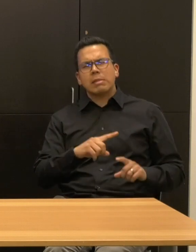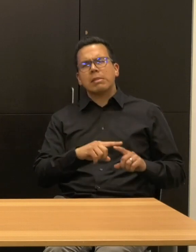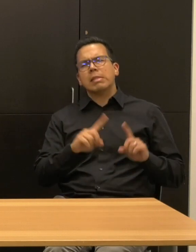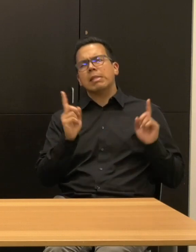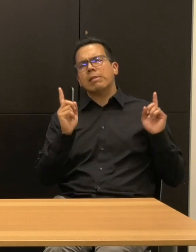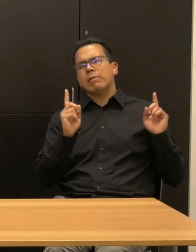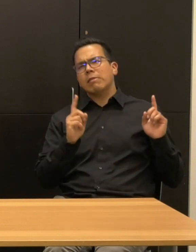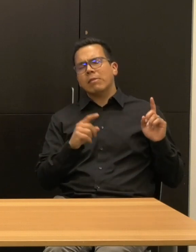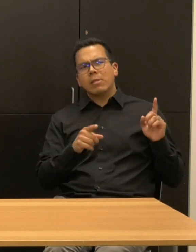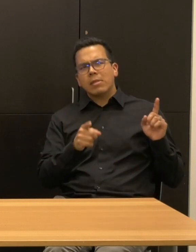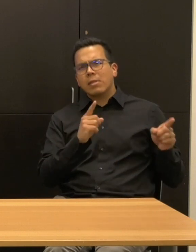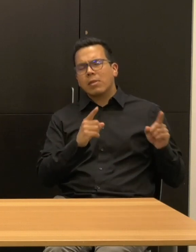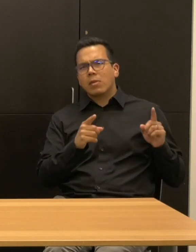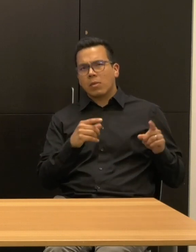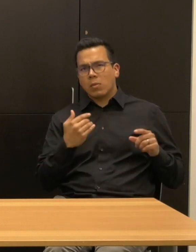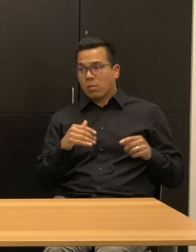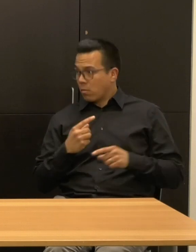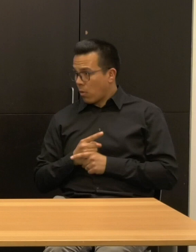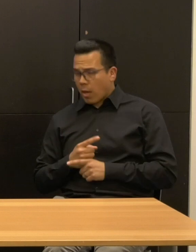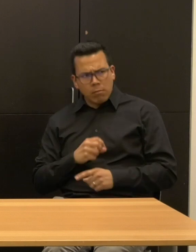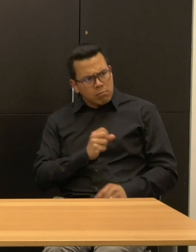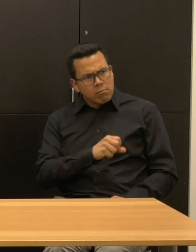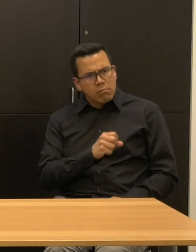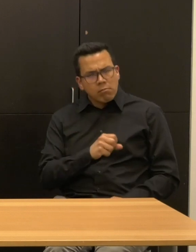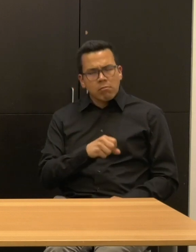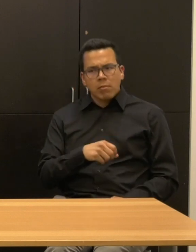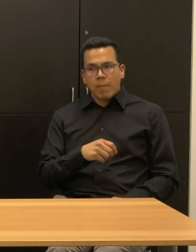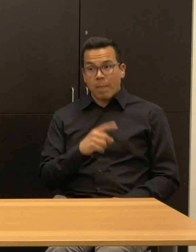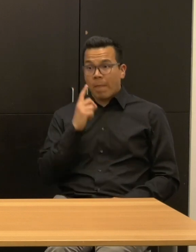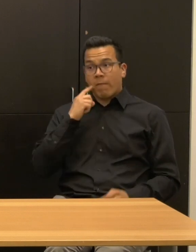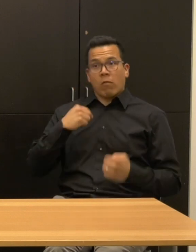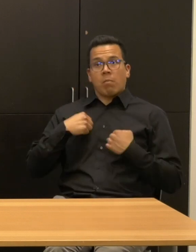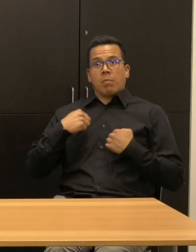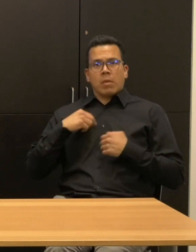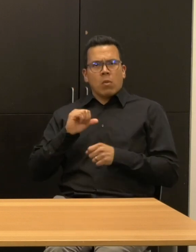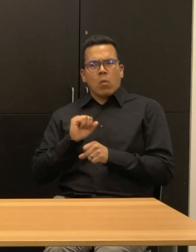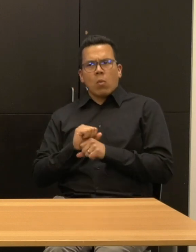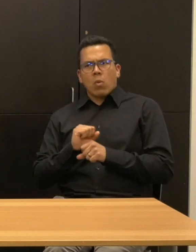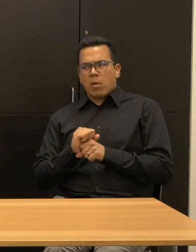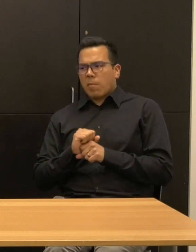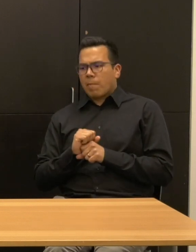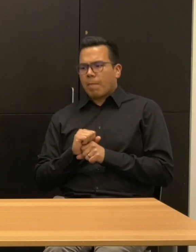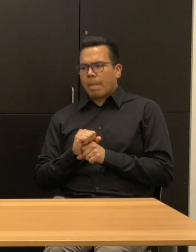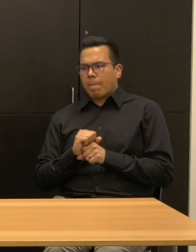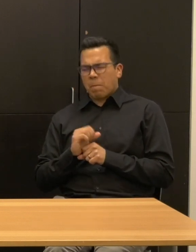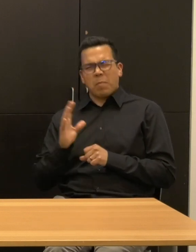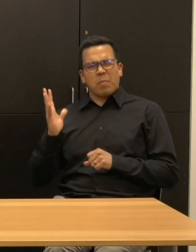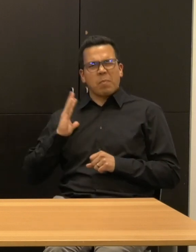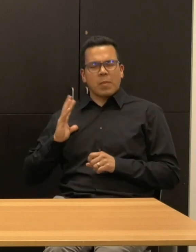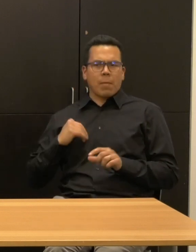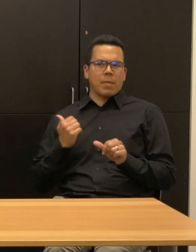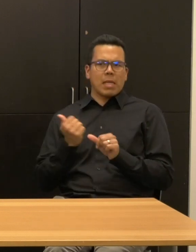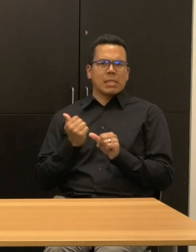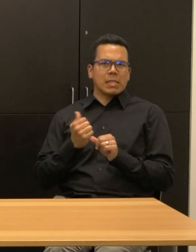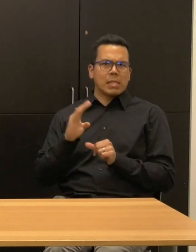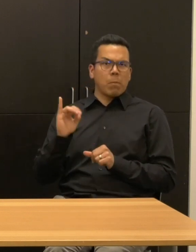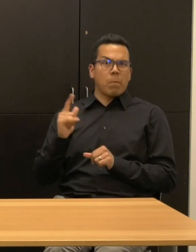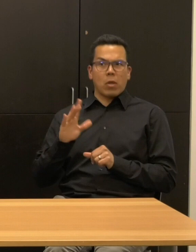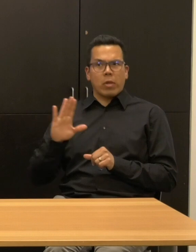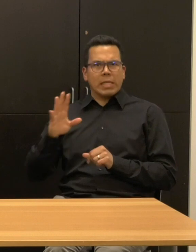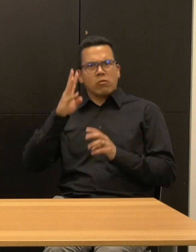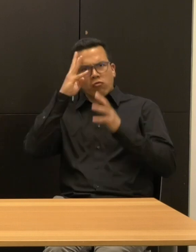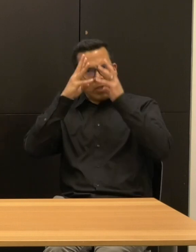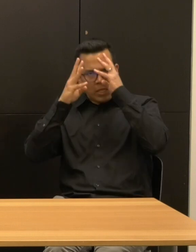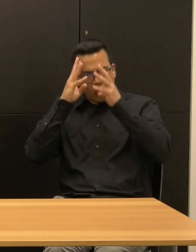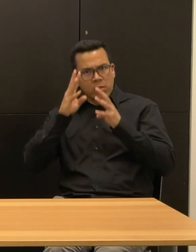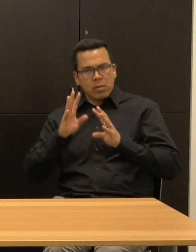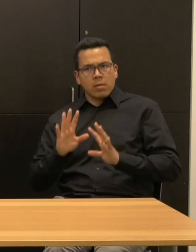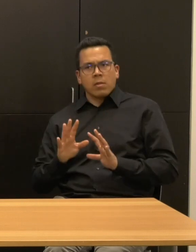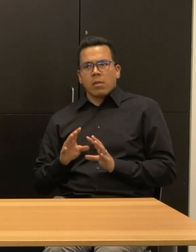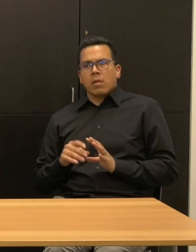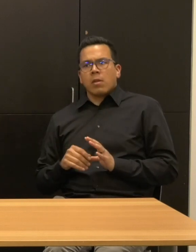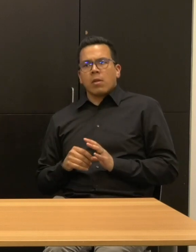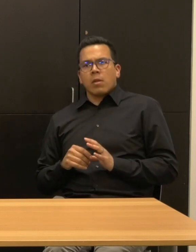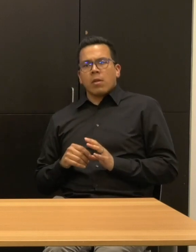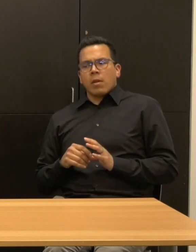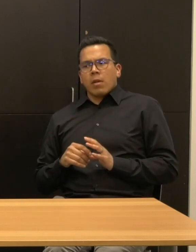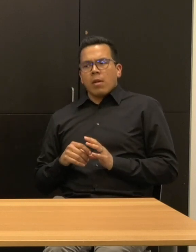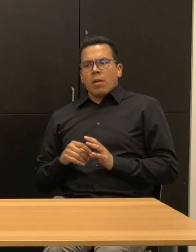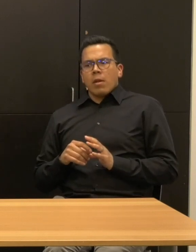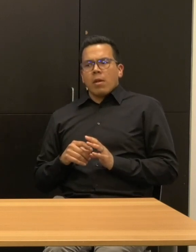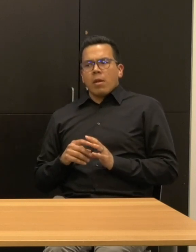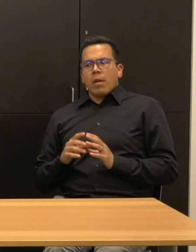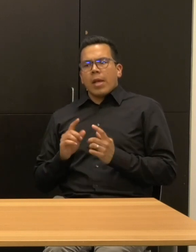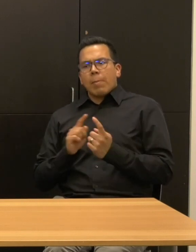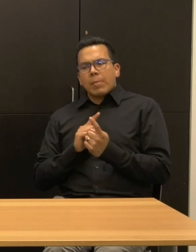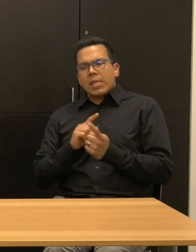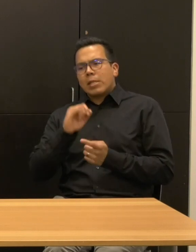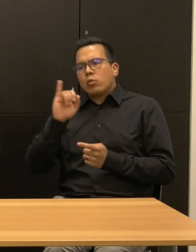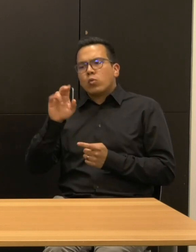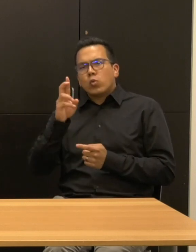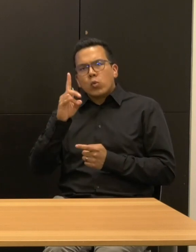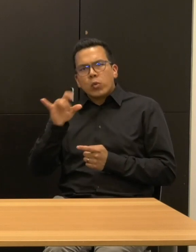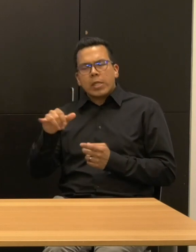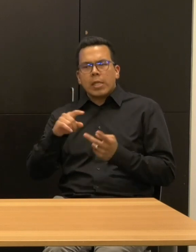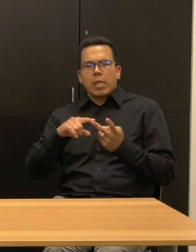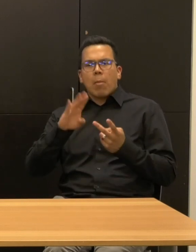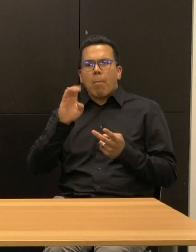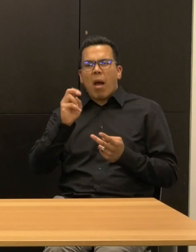And, for me working, I was assisting bill in that creation, and meeting judy and Bonnie.